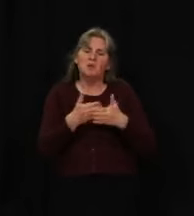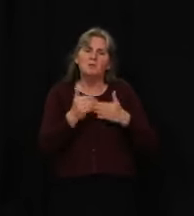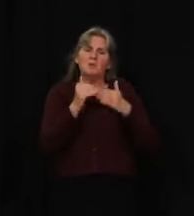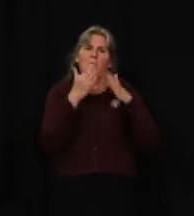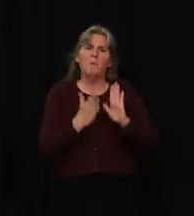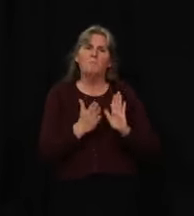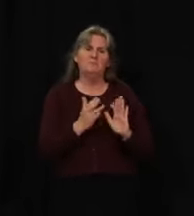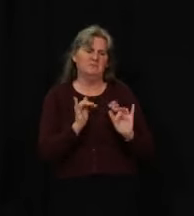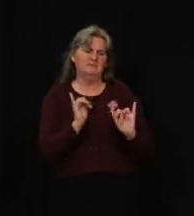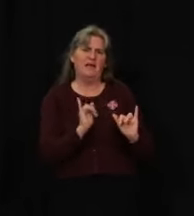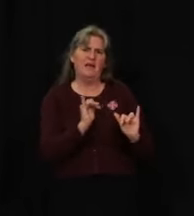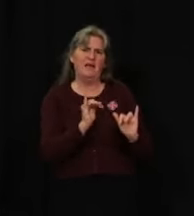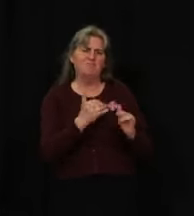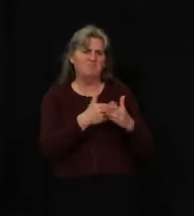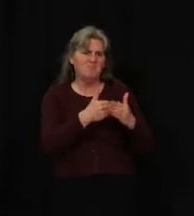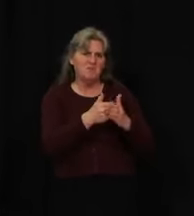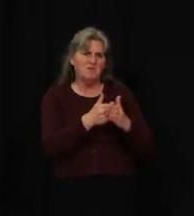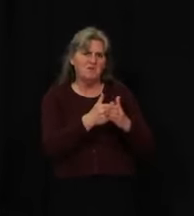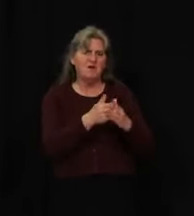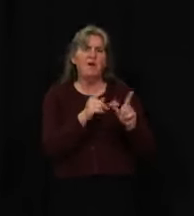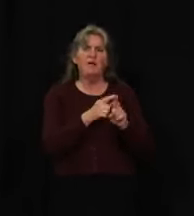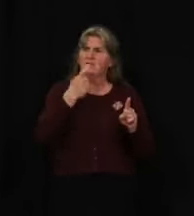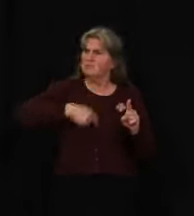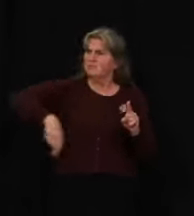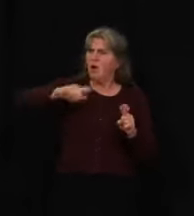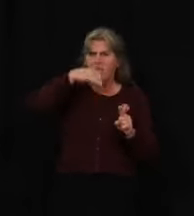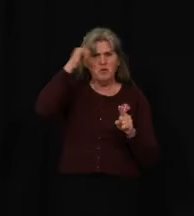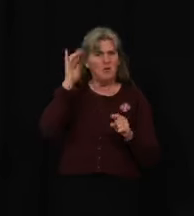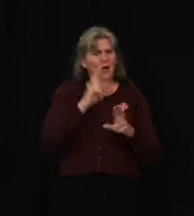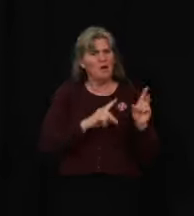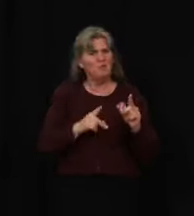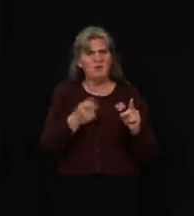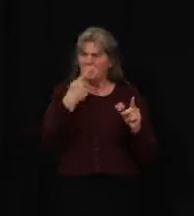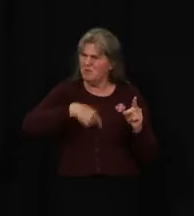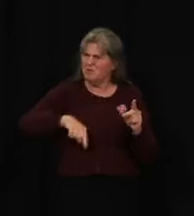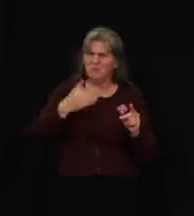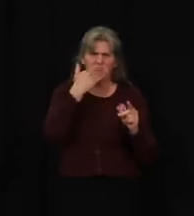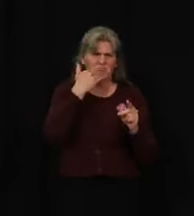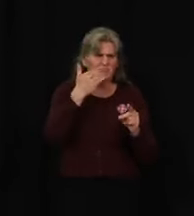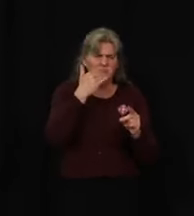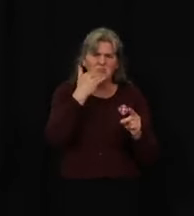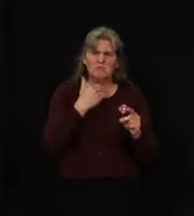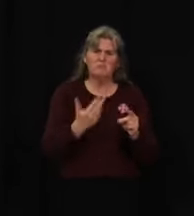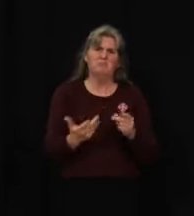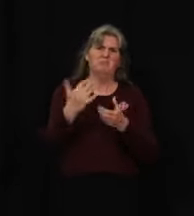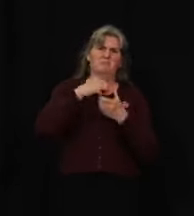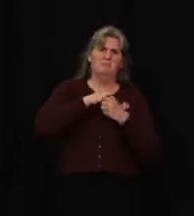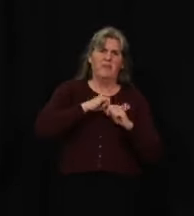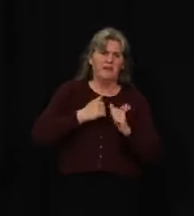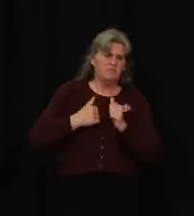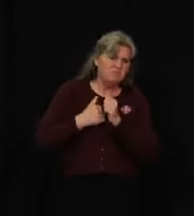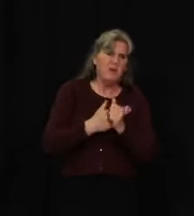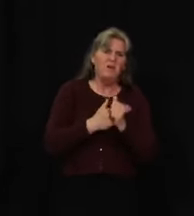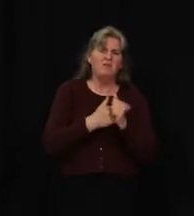and cooperation from all Yukon citizens has made that possible. Our successful following of